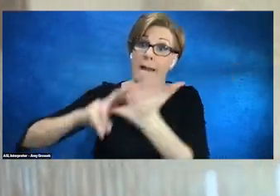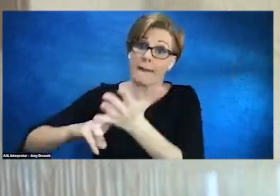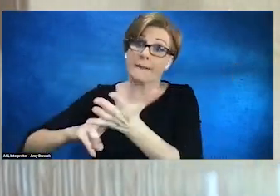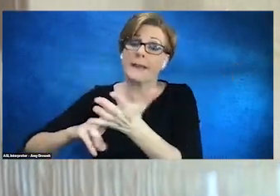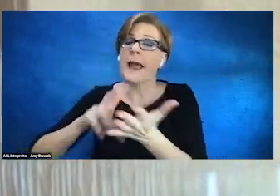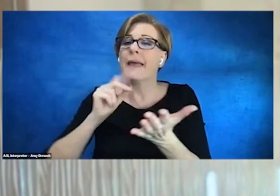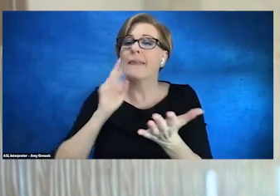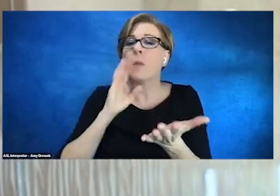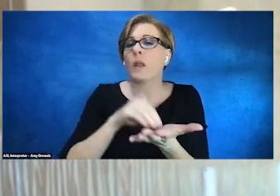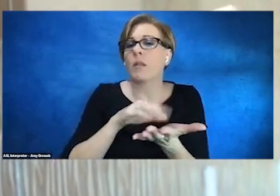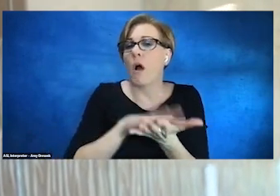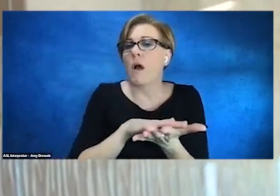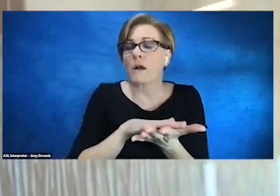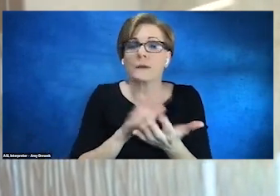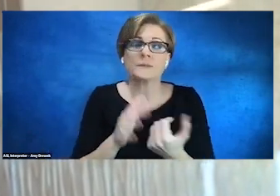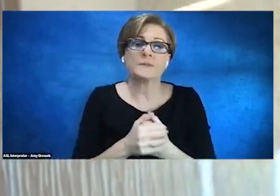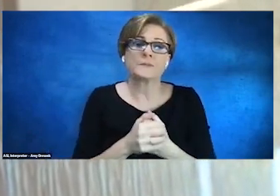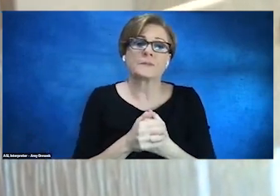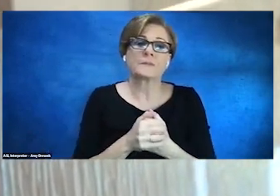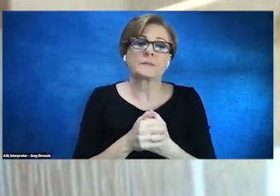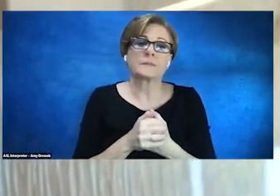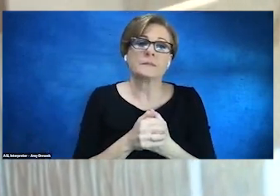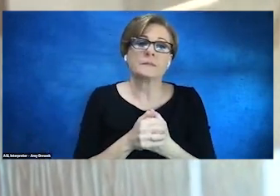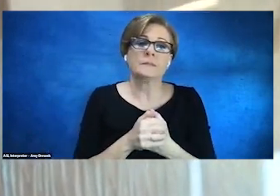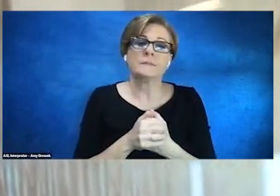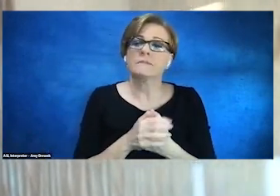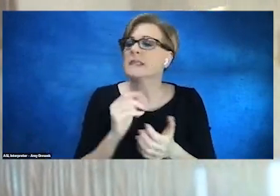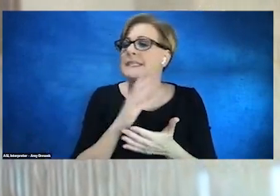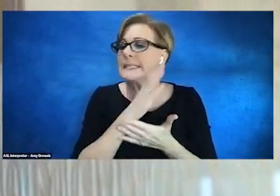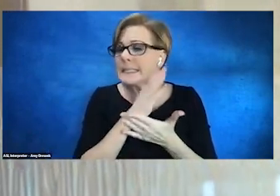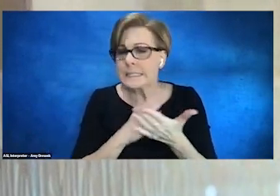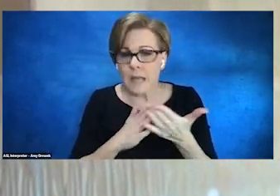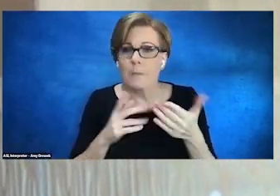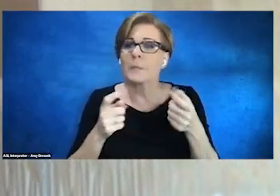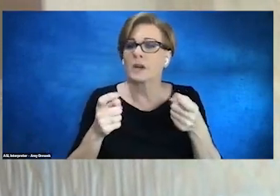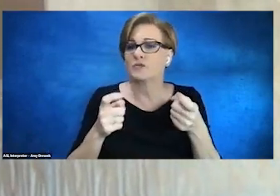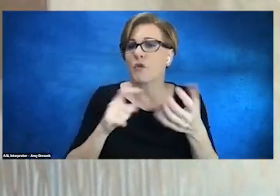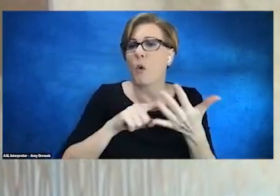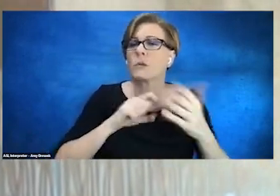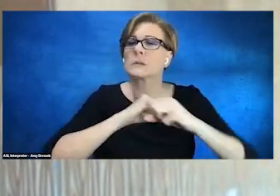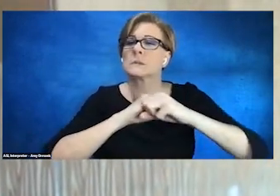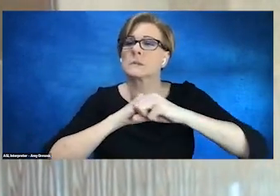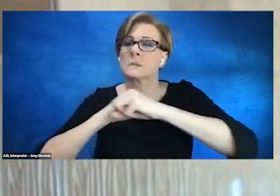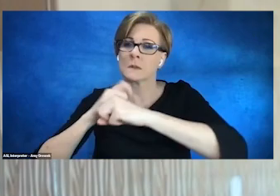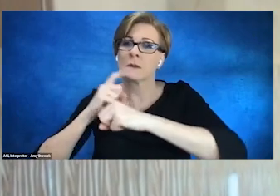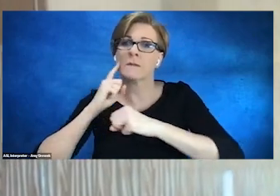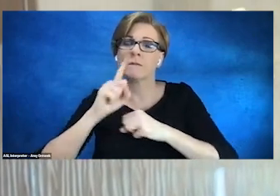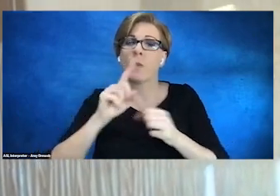on their Precinct based ballot report so those are some of the controls we have related to our